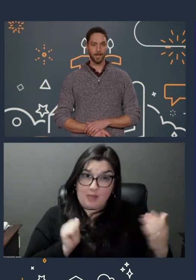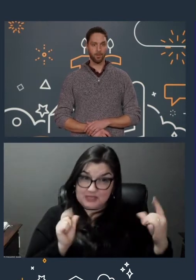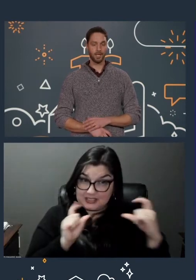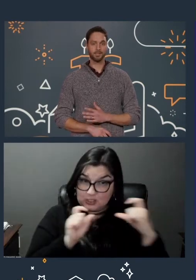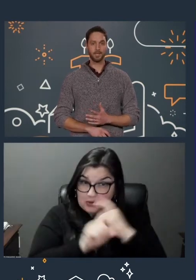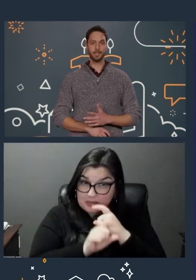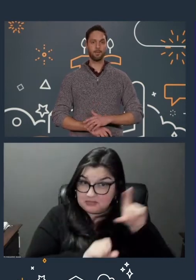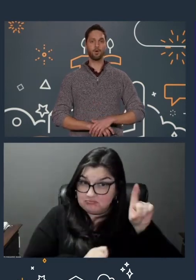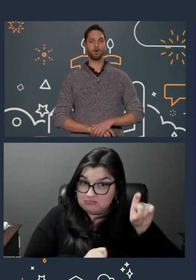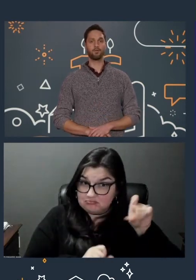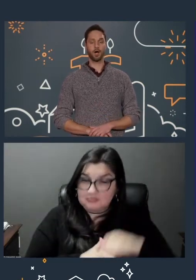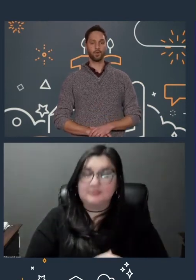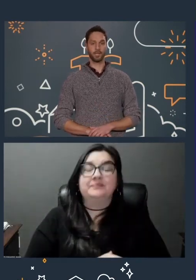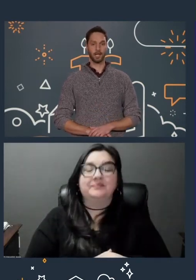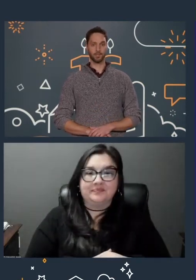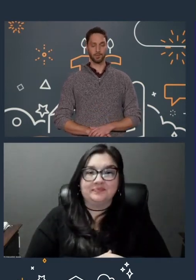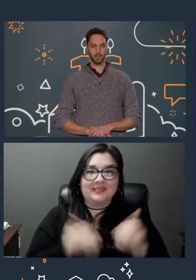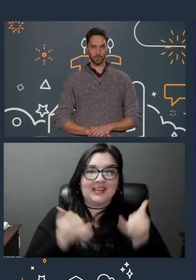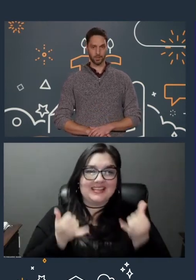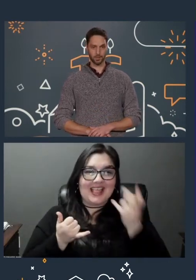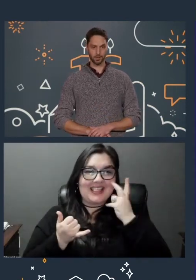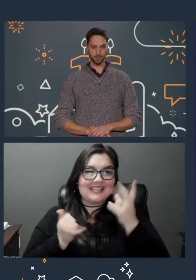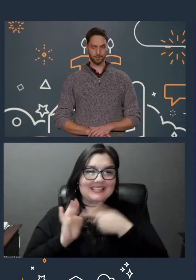Now let's see a demo of how we can answer these questions.